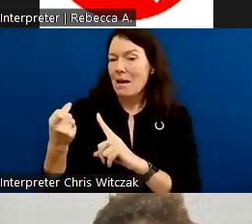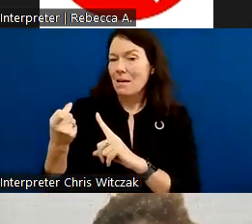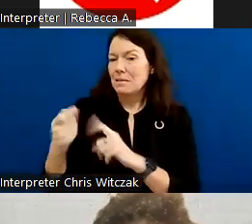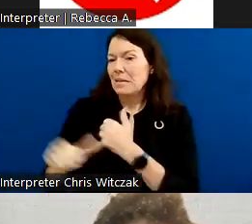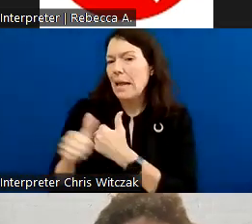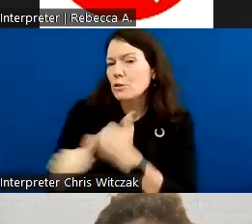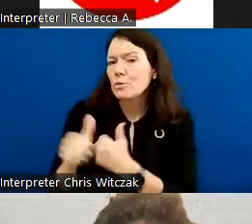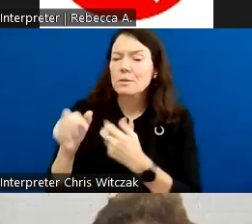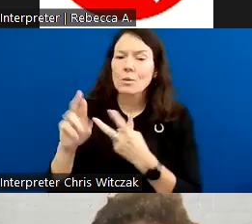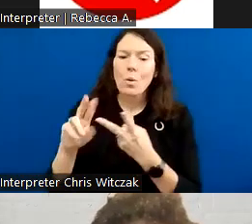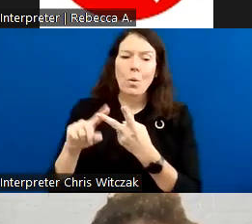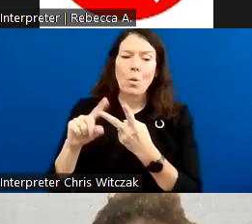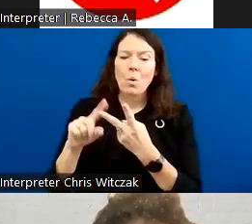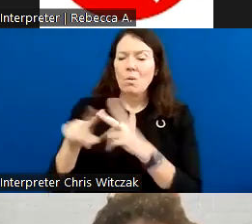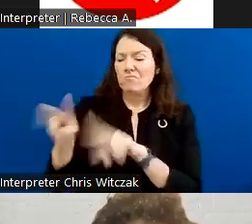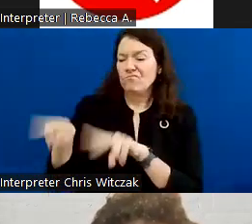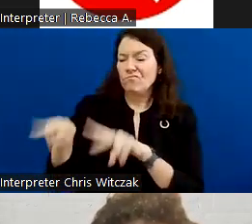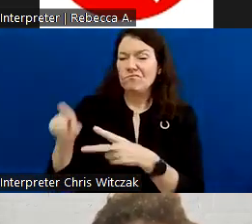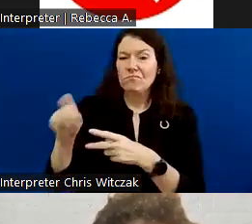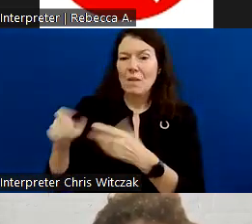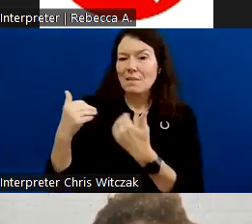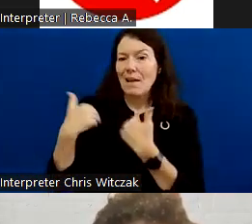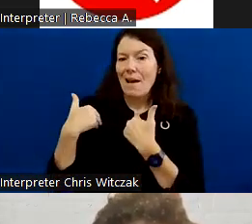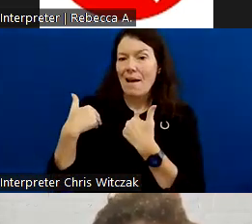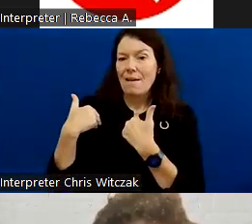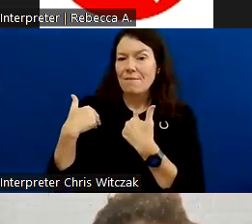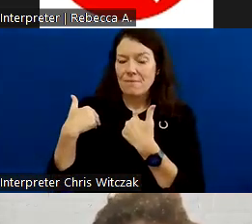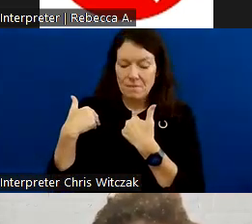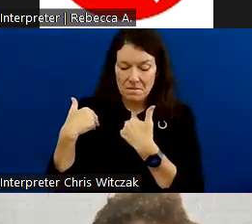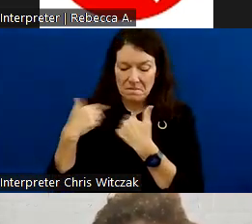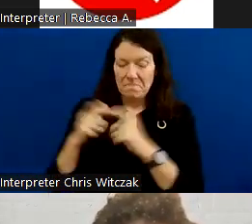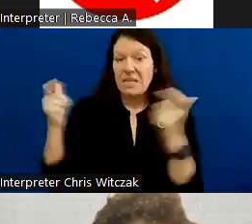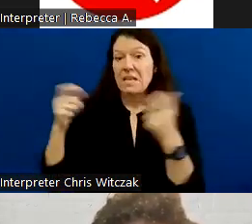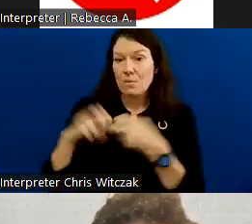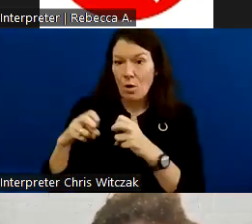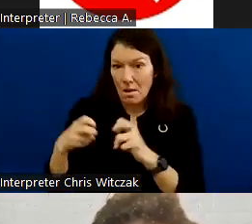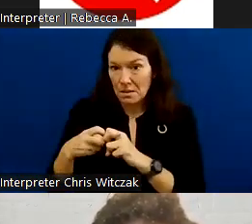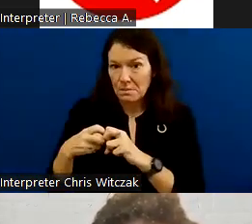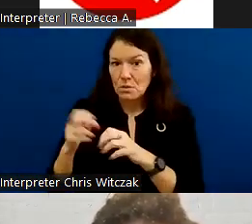or somebody must have you know really big problems if there's using those substances